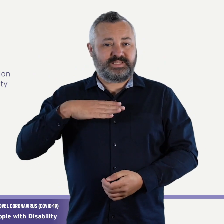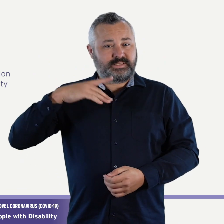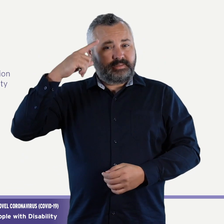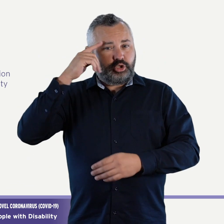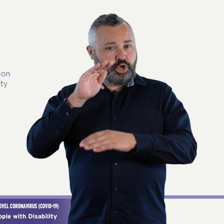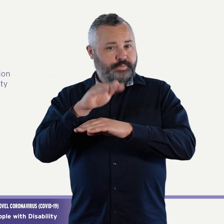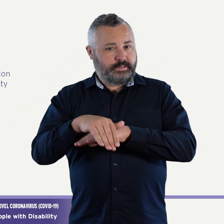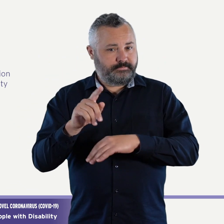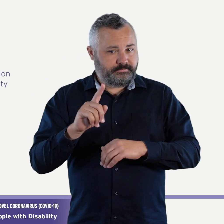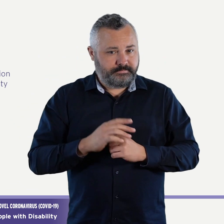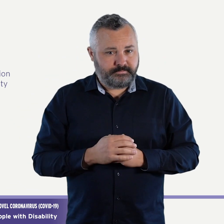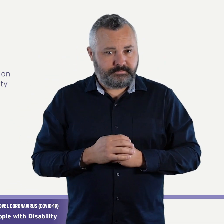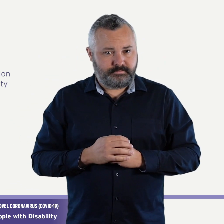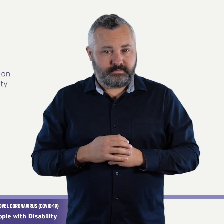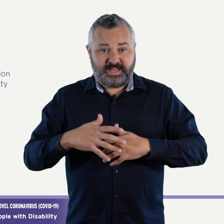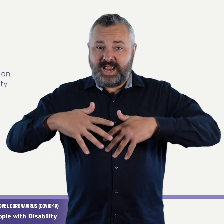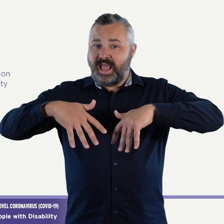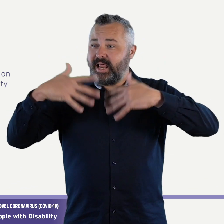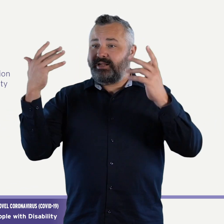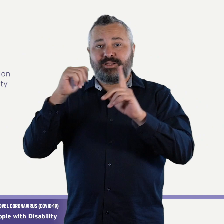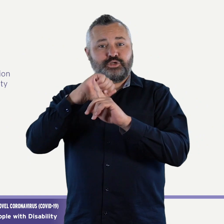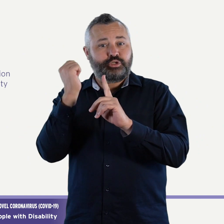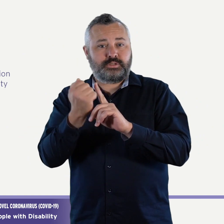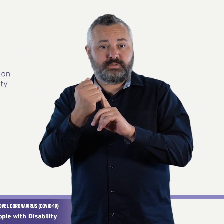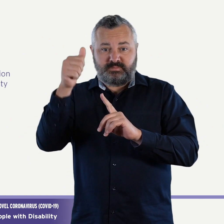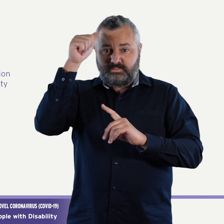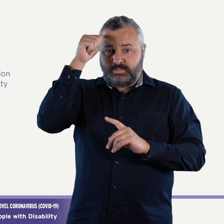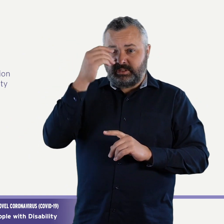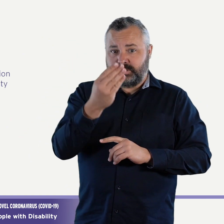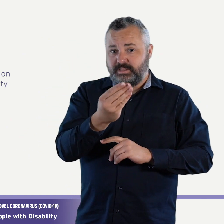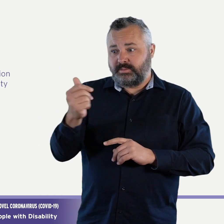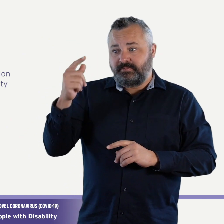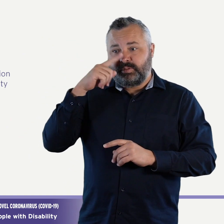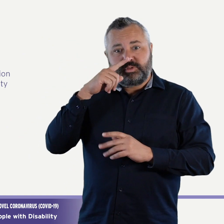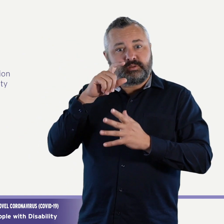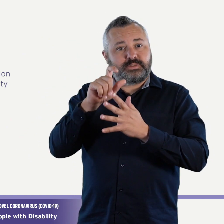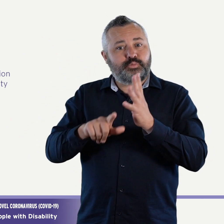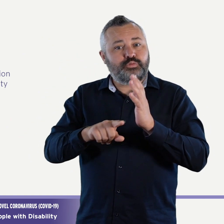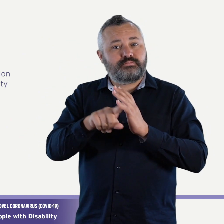We would need to think of: Consider options for additional supports or variation to supports where people with disability,